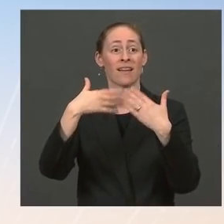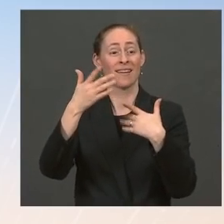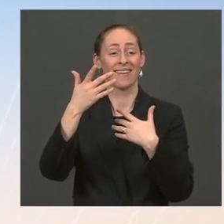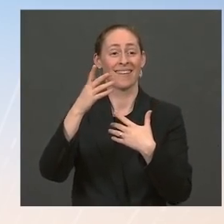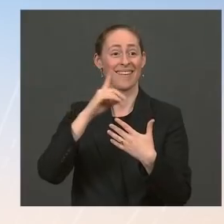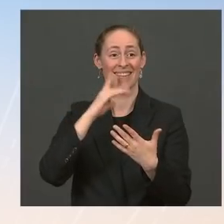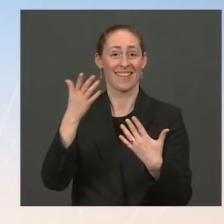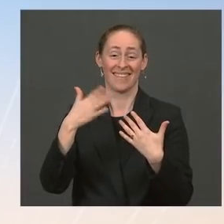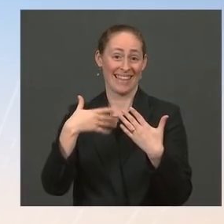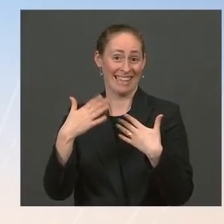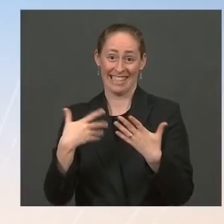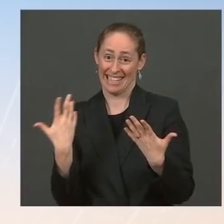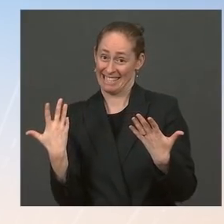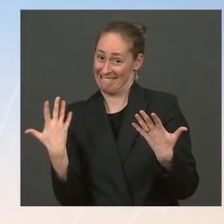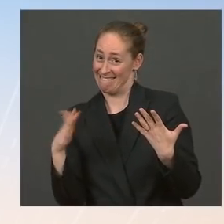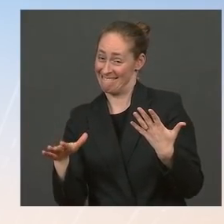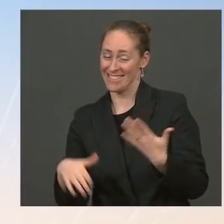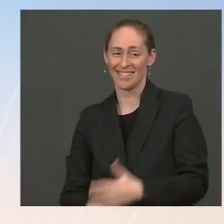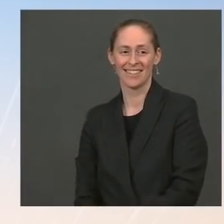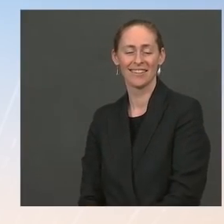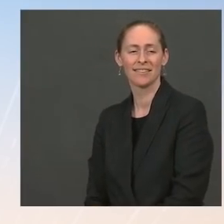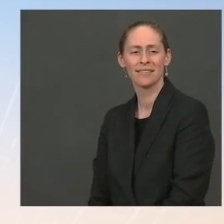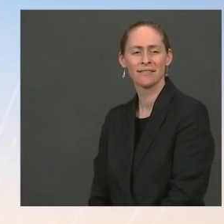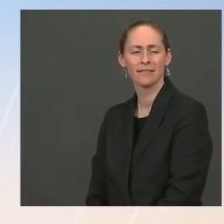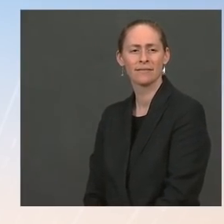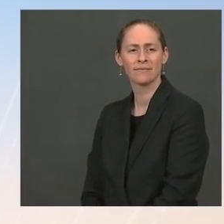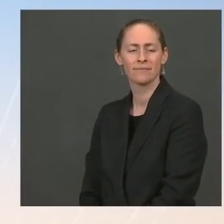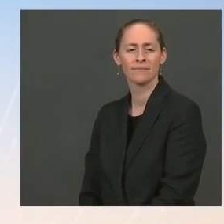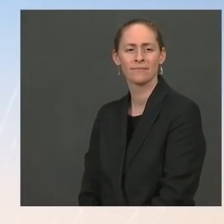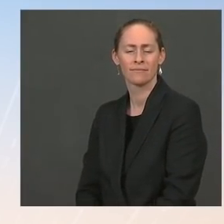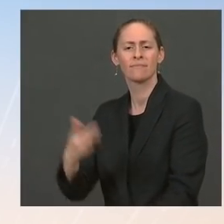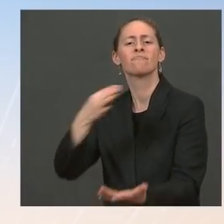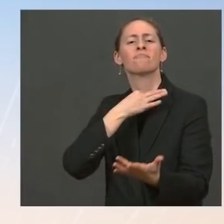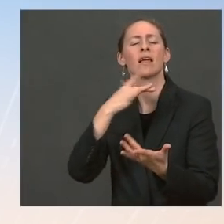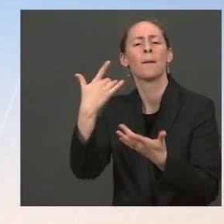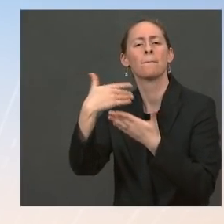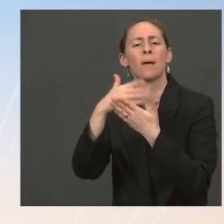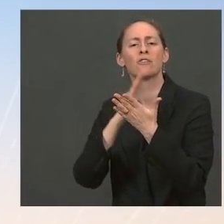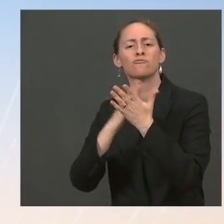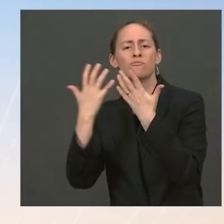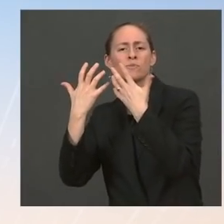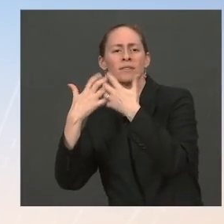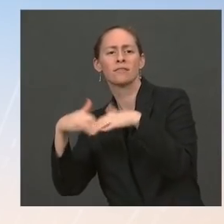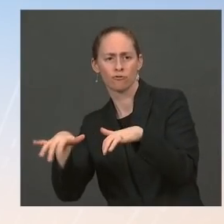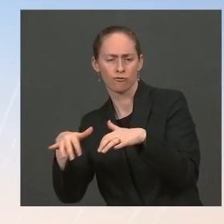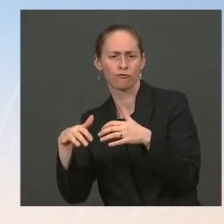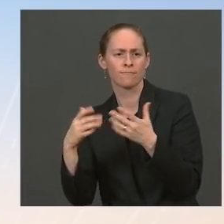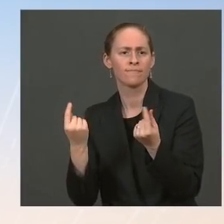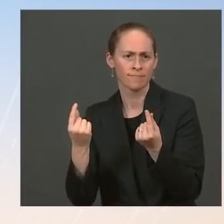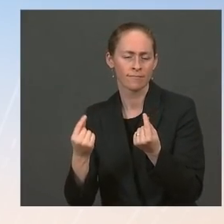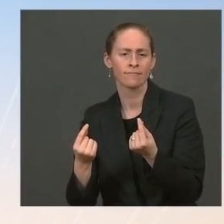And finally, reconciliation -- or sorry, debt limit. Schumer and McConnell are meeting on that today. Does the White House think reconciliation